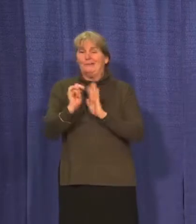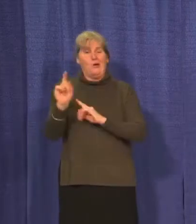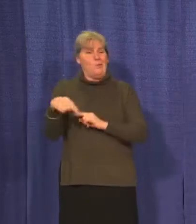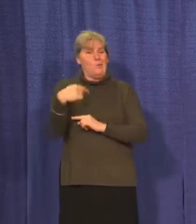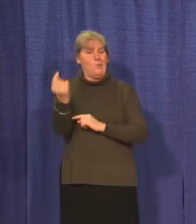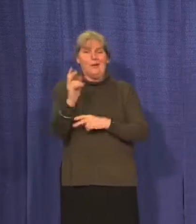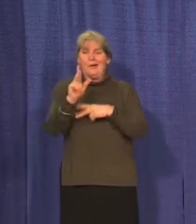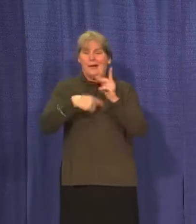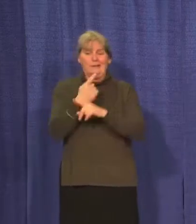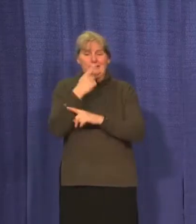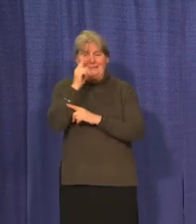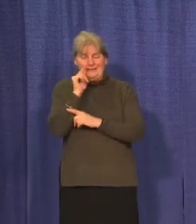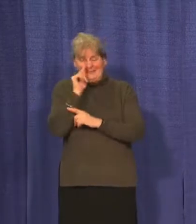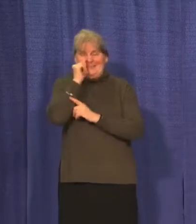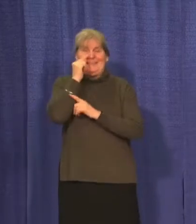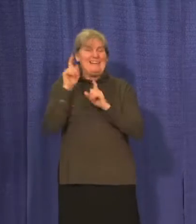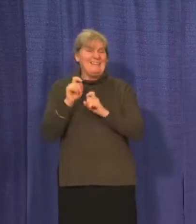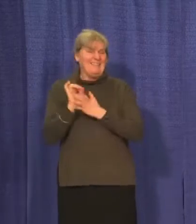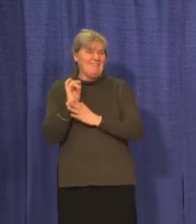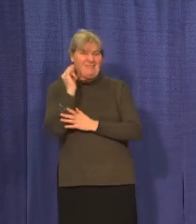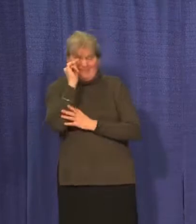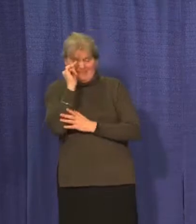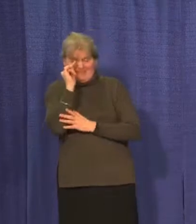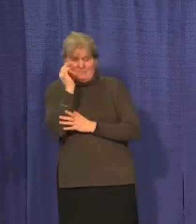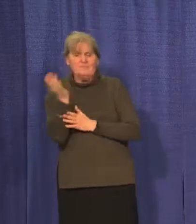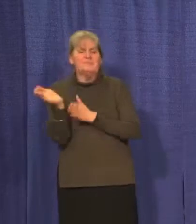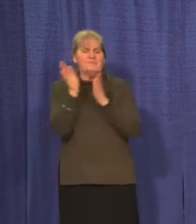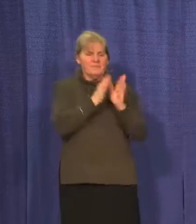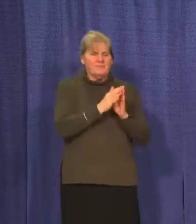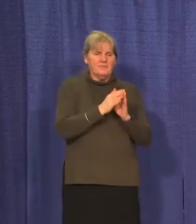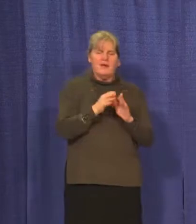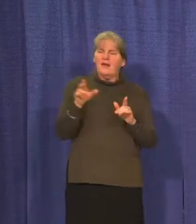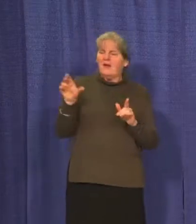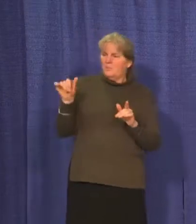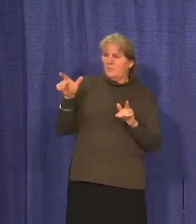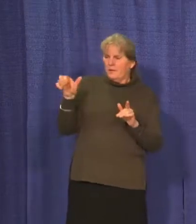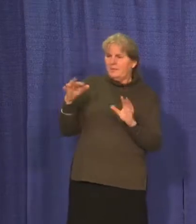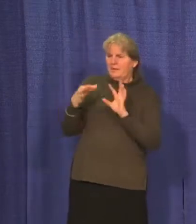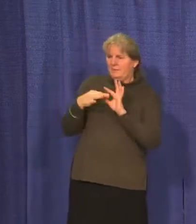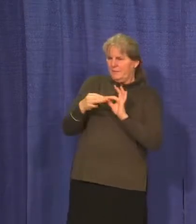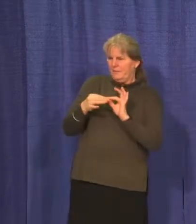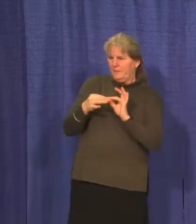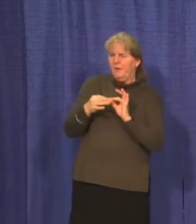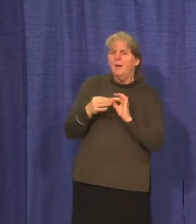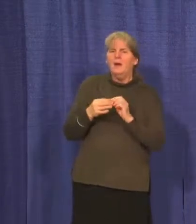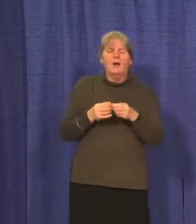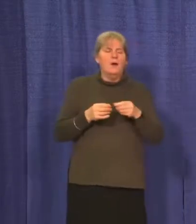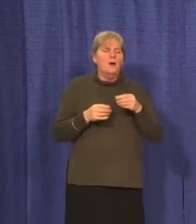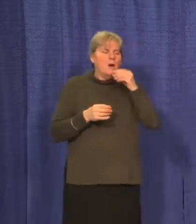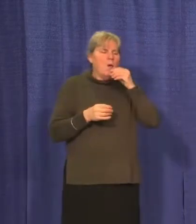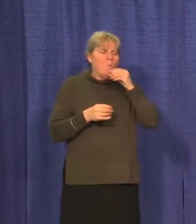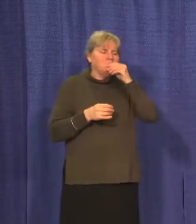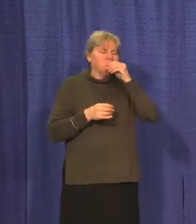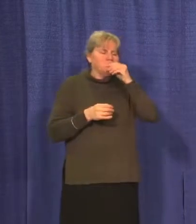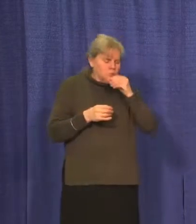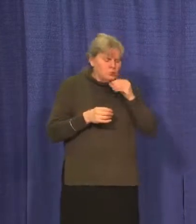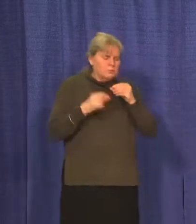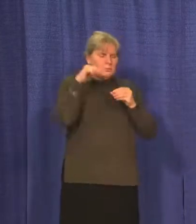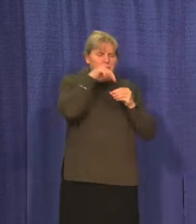only method of testing we have been able to offer. Now is the premier mention, we are launching the mouth rinse and gargle test for children